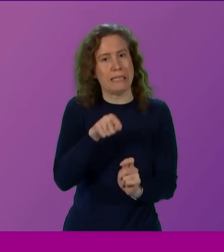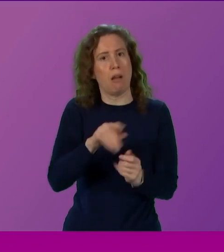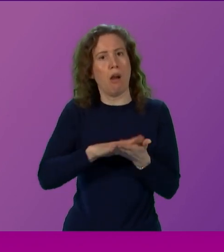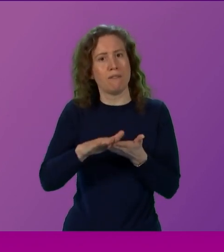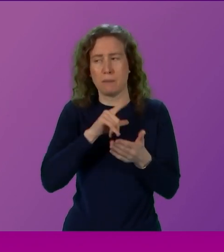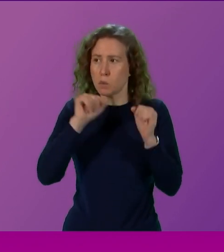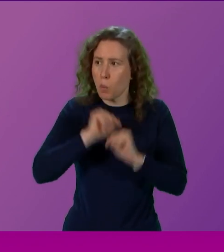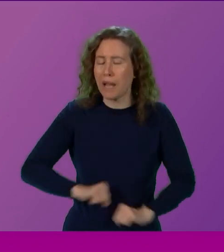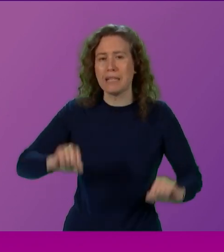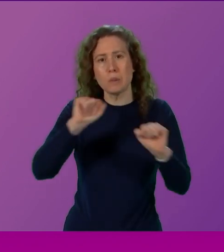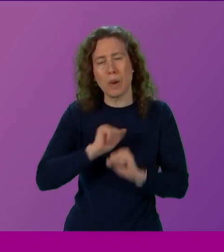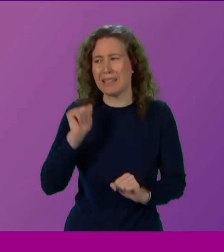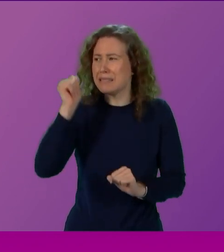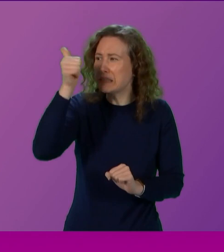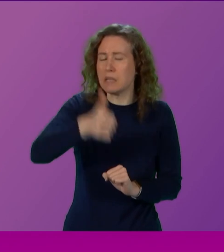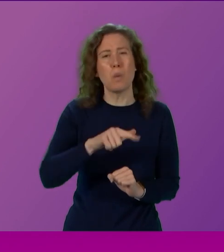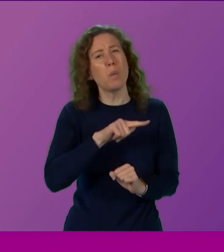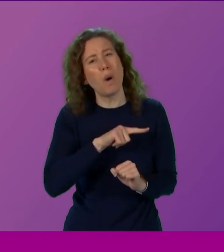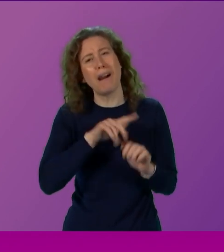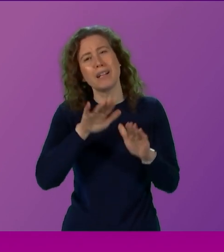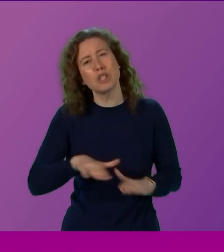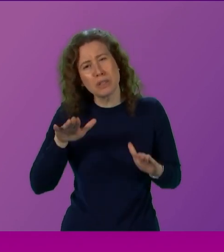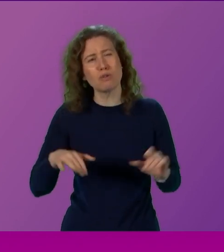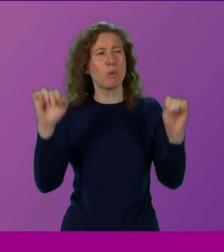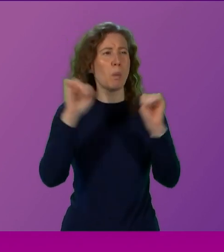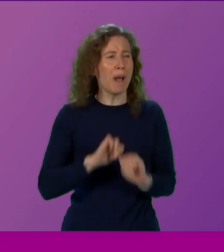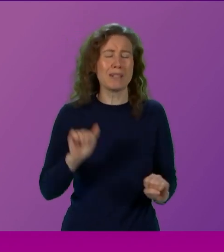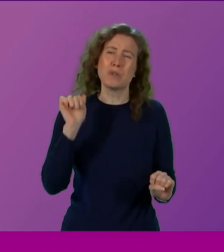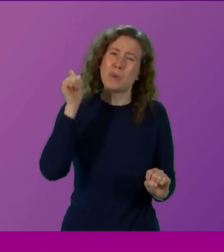First Minister, why are children having to wait so long for urgent treatment,